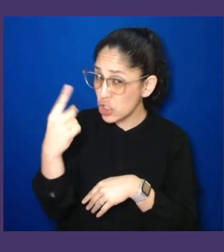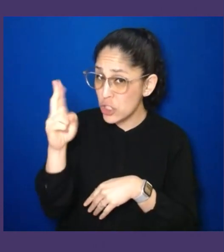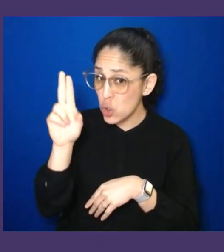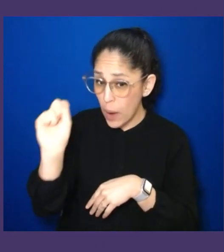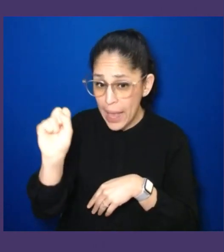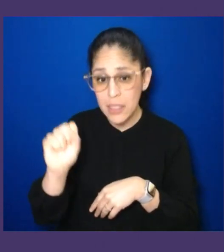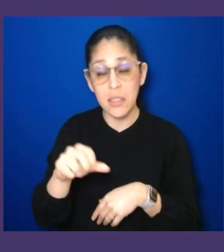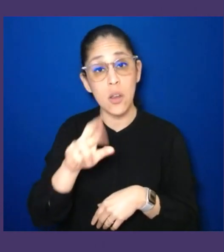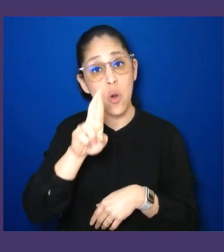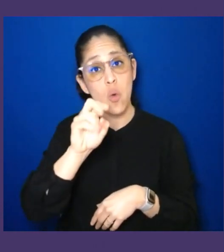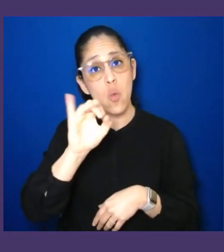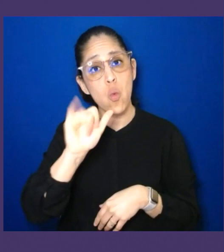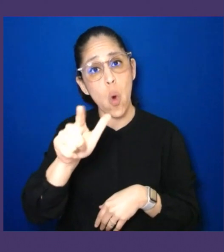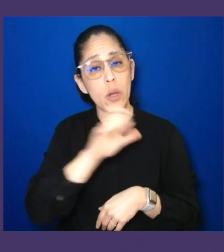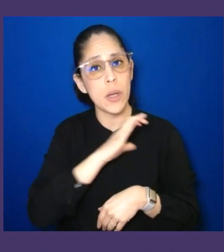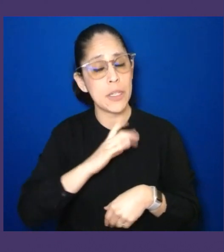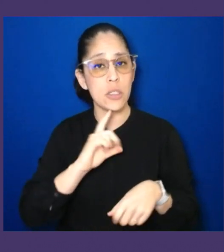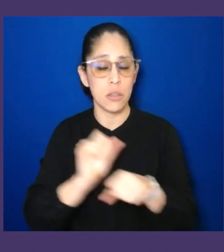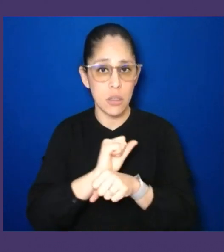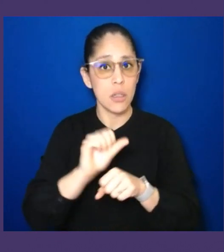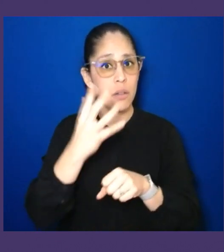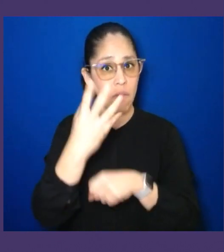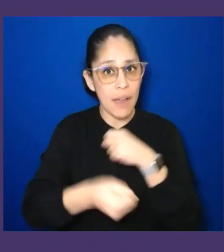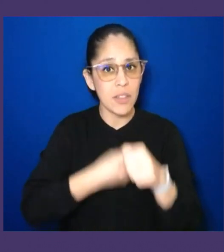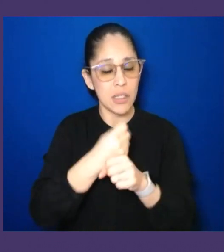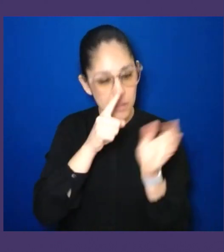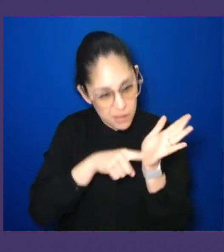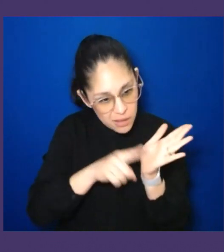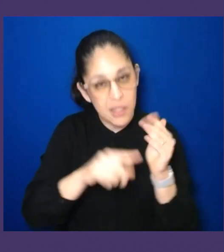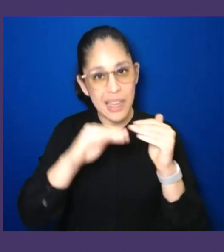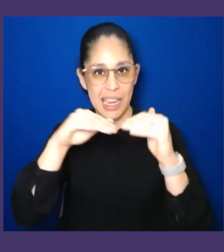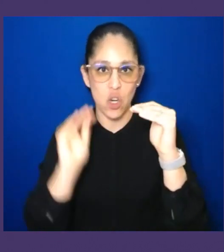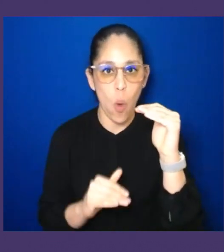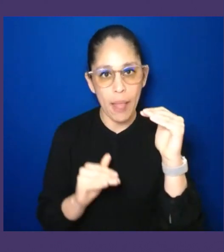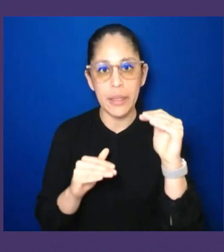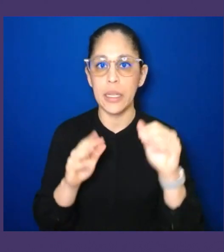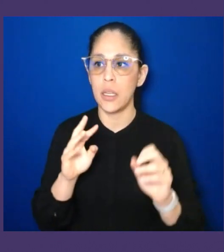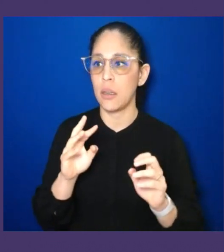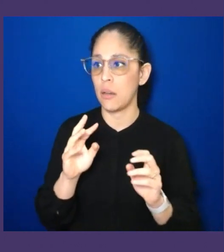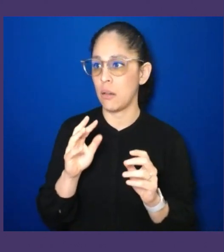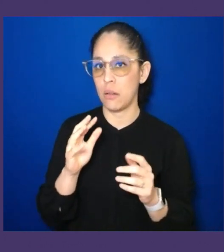to investigate inequality and people with disabilities. They came up with something